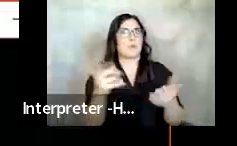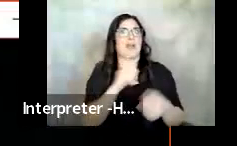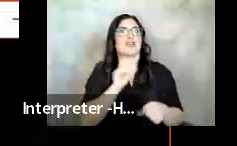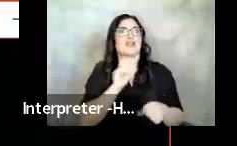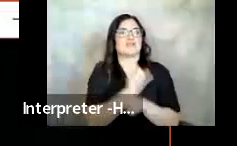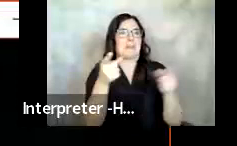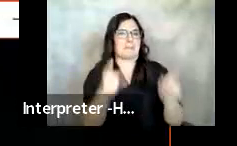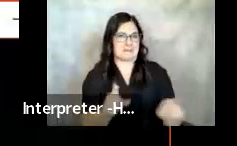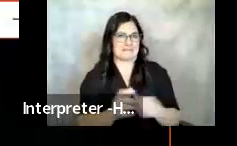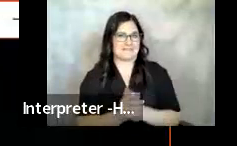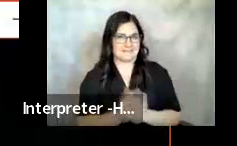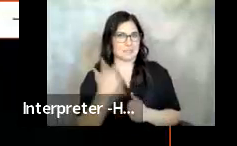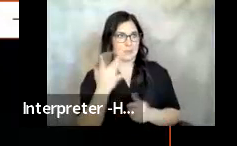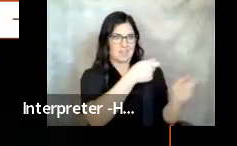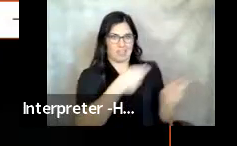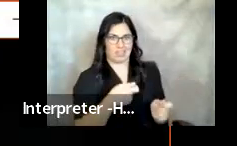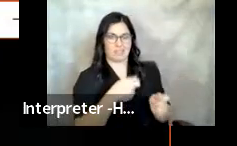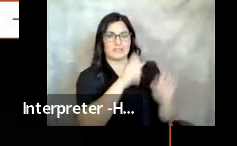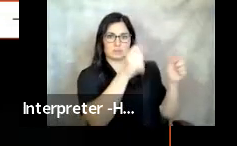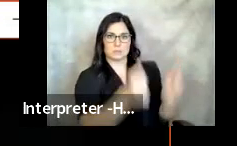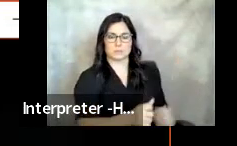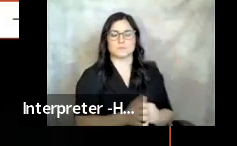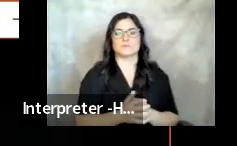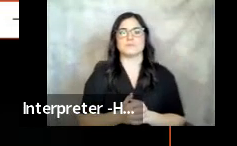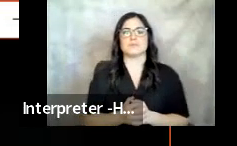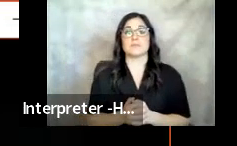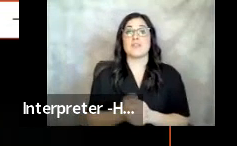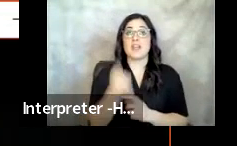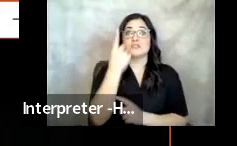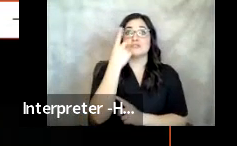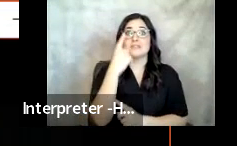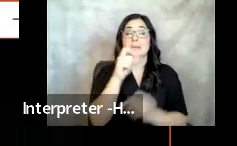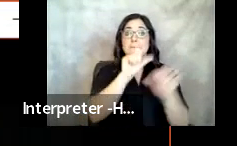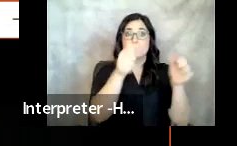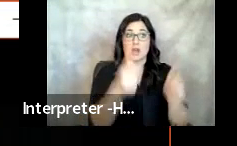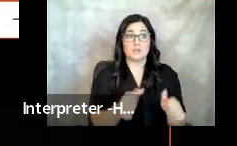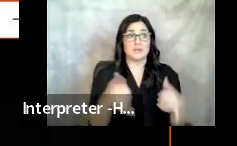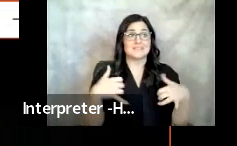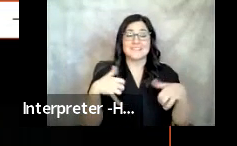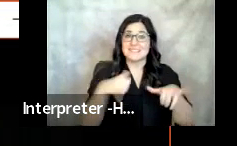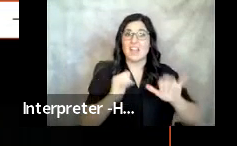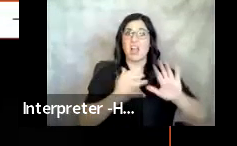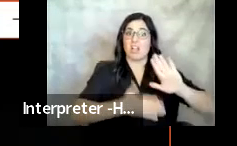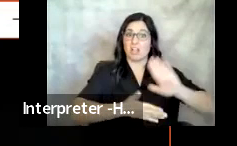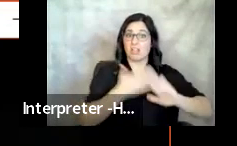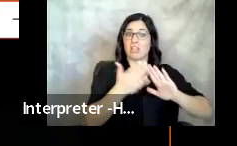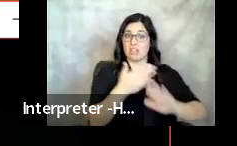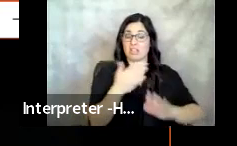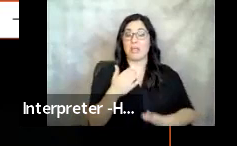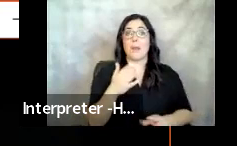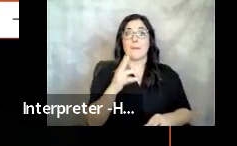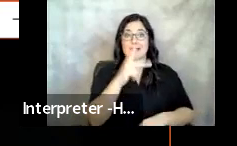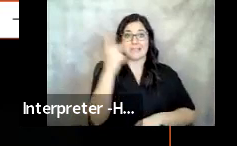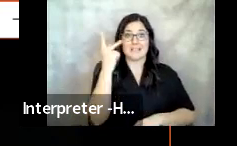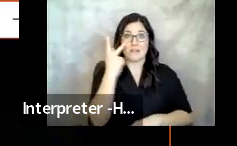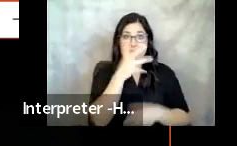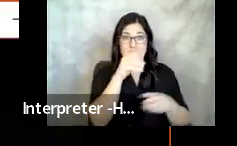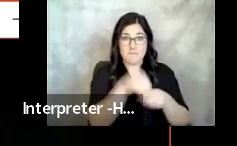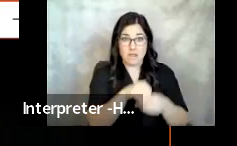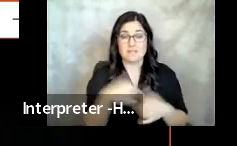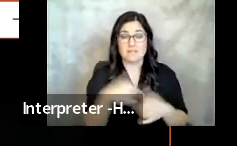Let me tell you, folks, these these. Monuments are. Still sites of political fights. This is a historical. Monument.